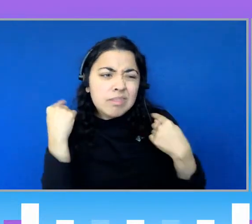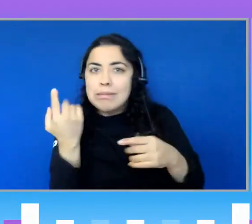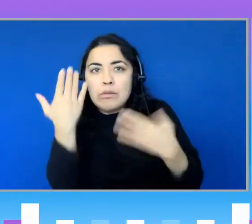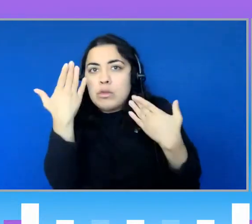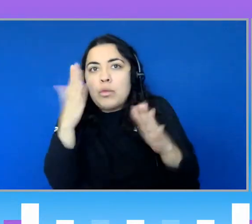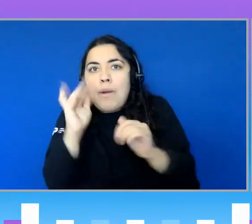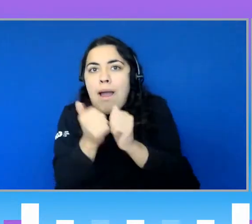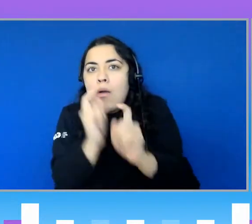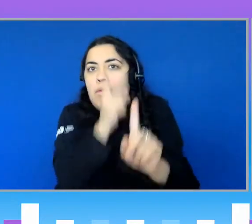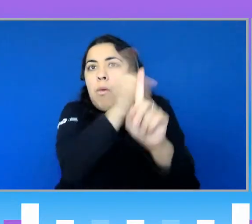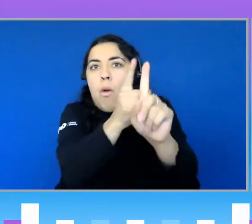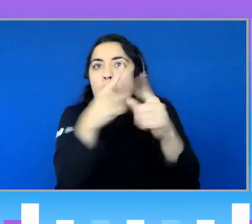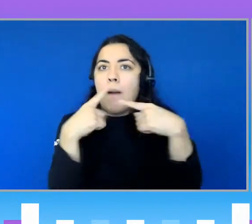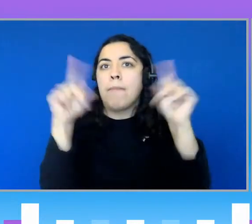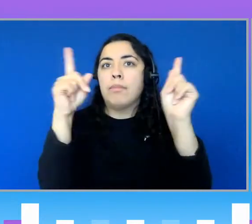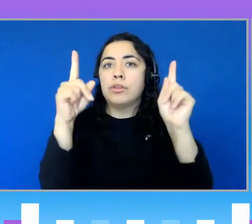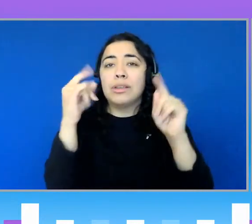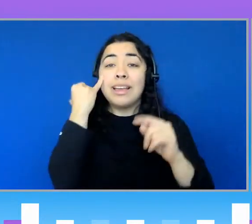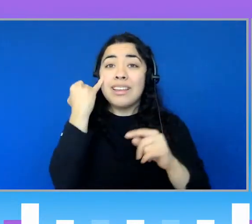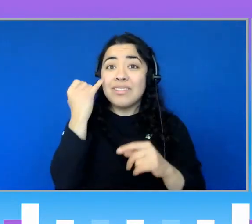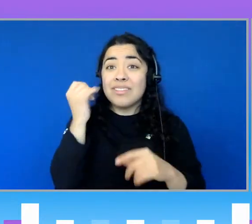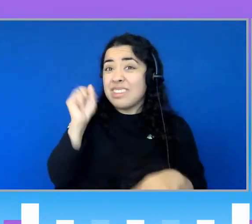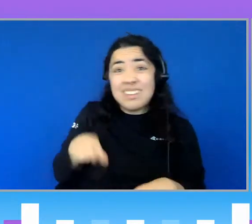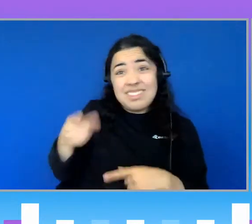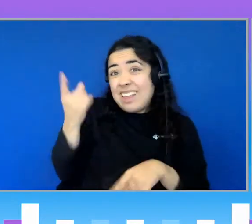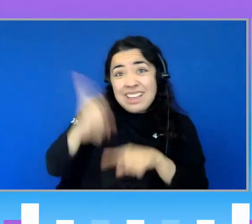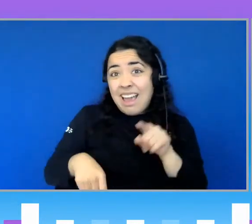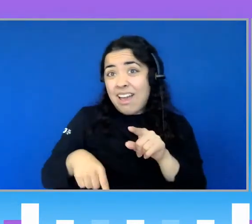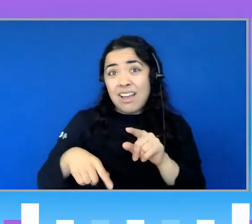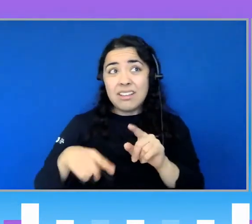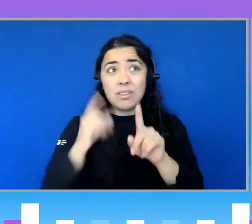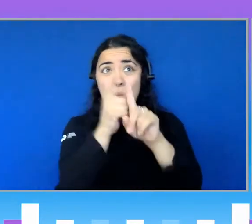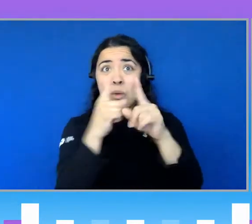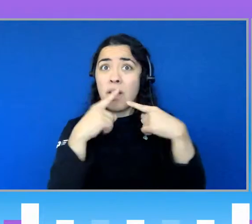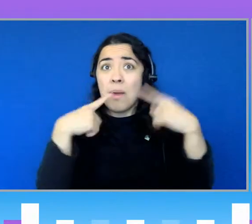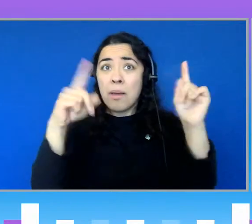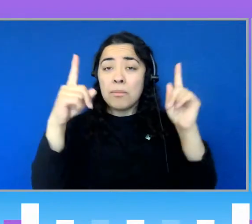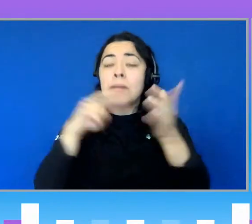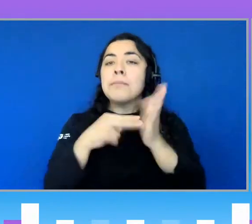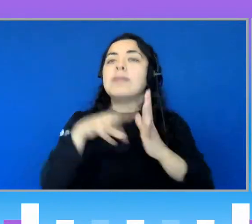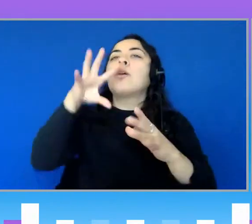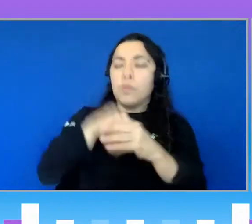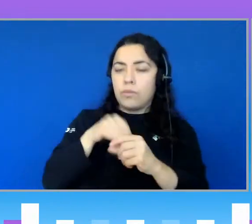their goal? If the answer is yes, include alt text. If the